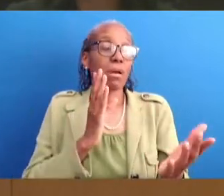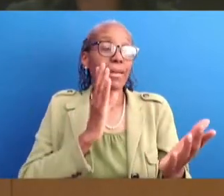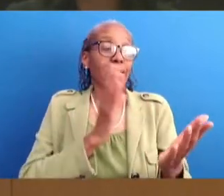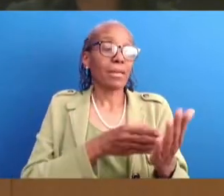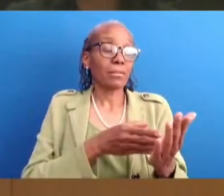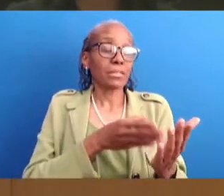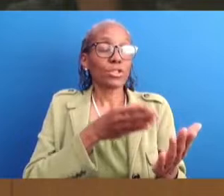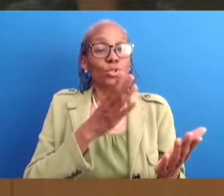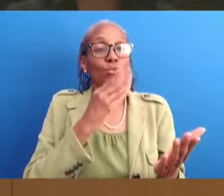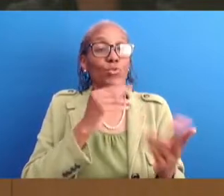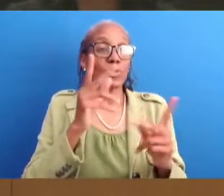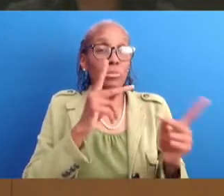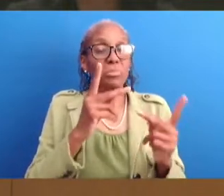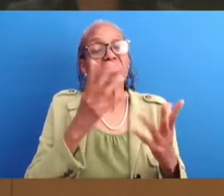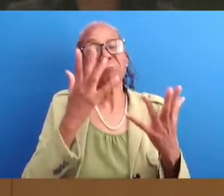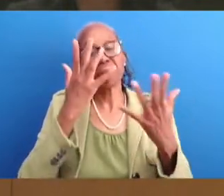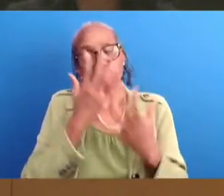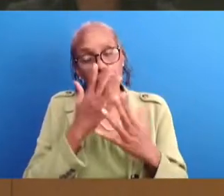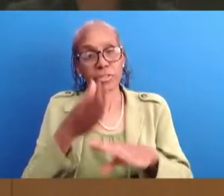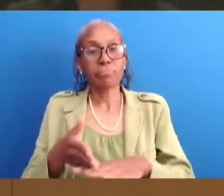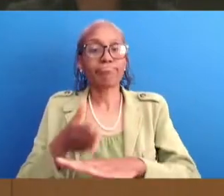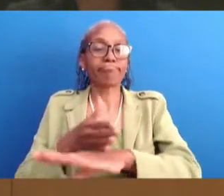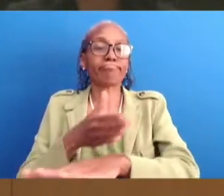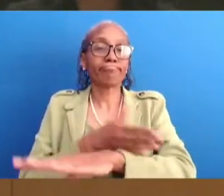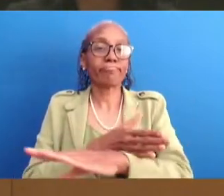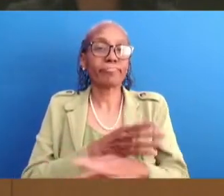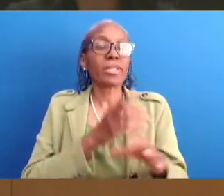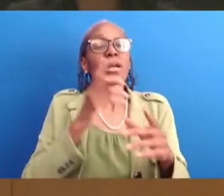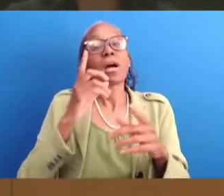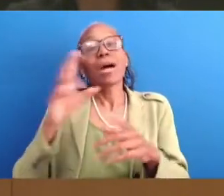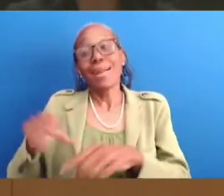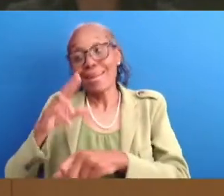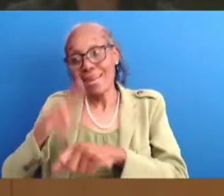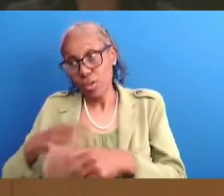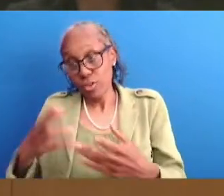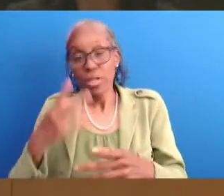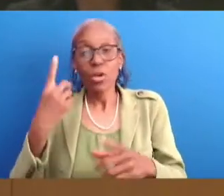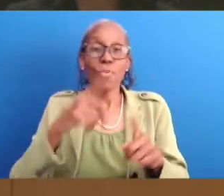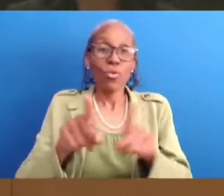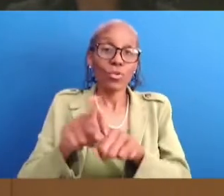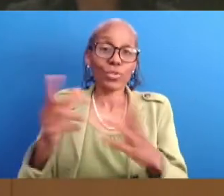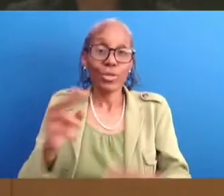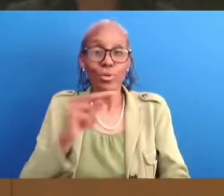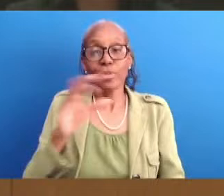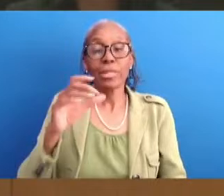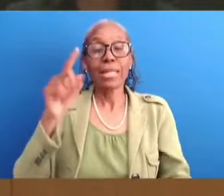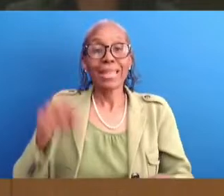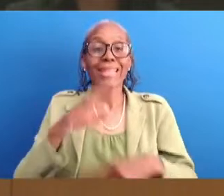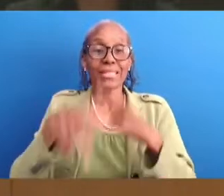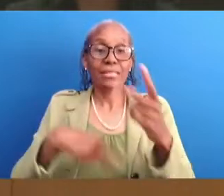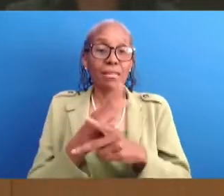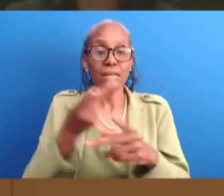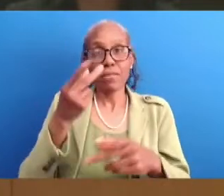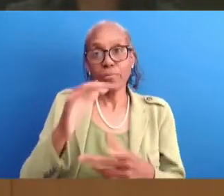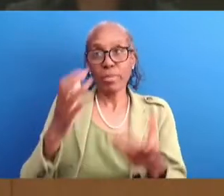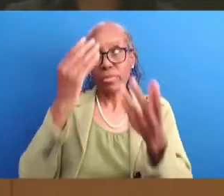OPPORTUNITY. AT A TIME WHEN ANTI-SEMITISM IS